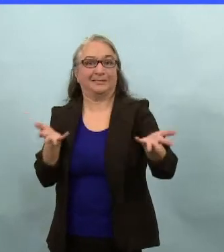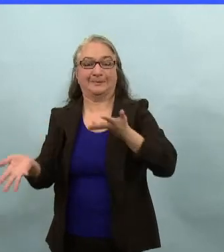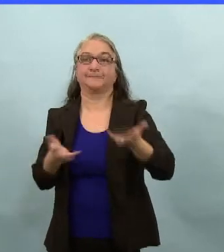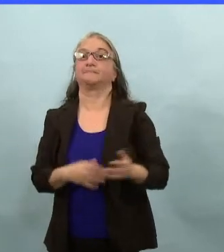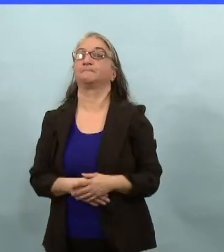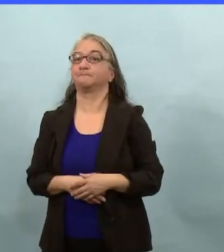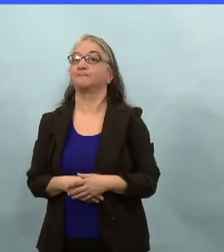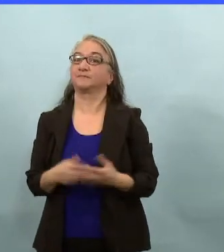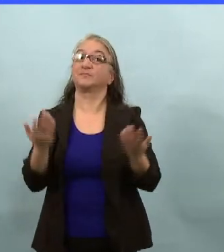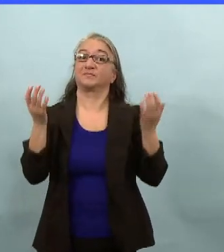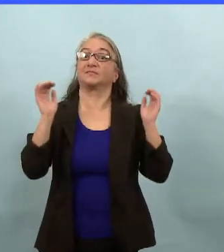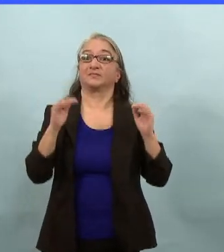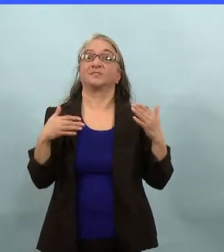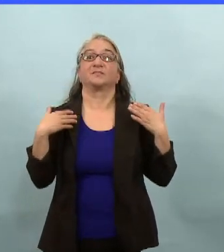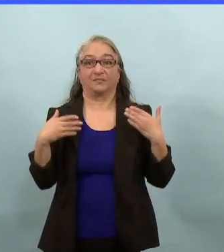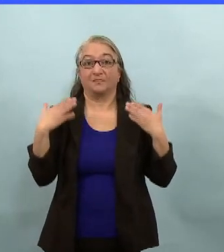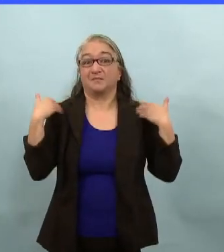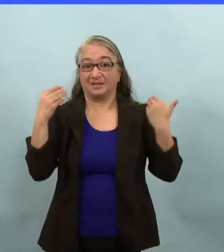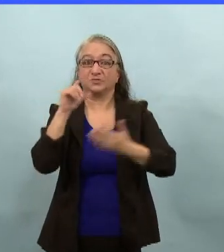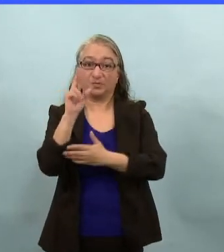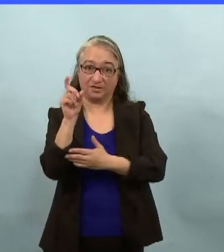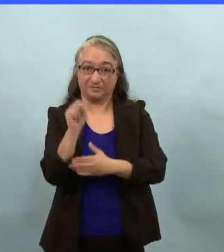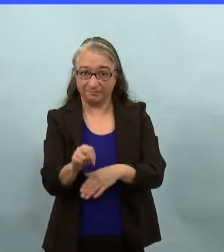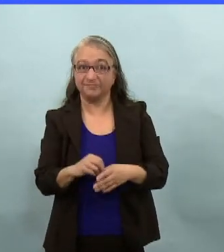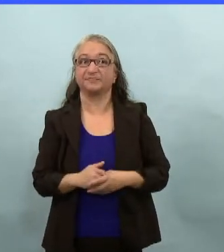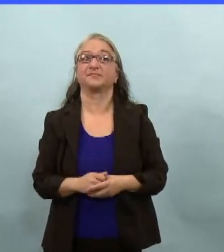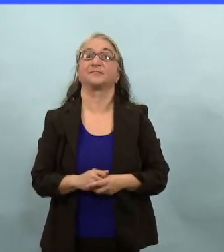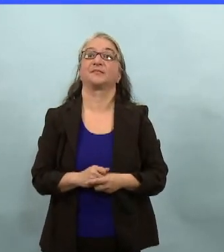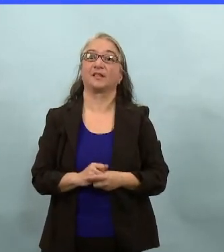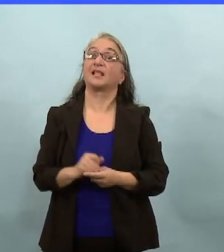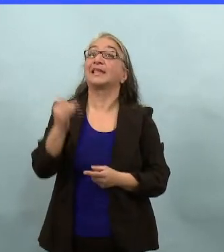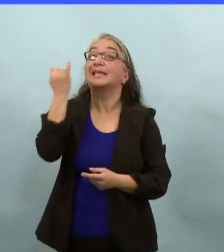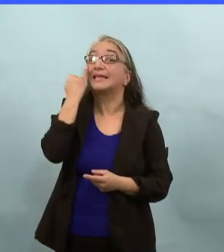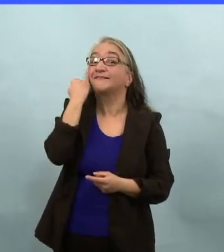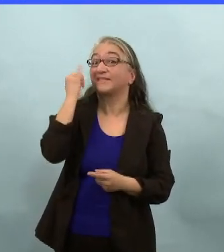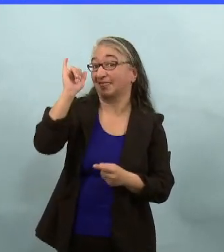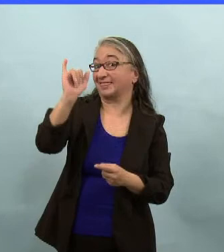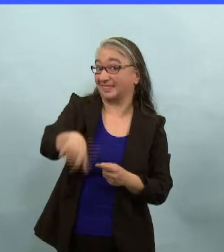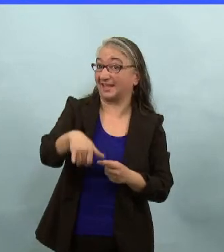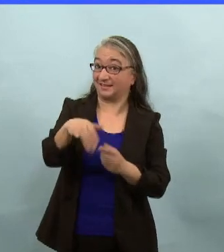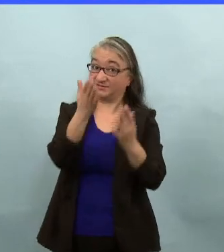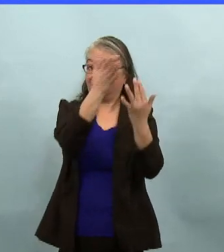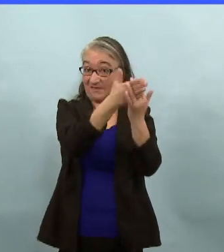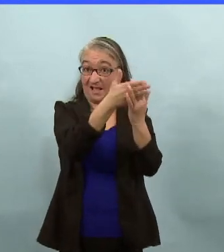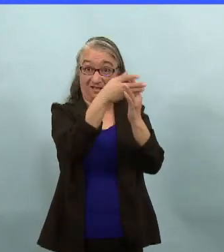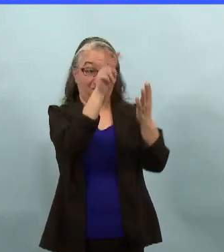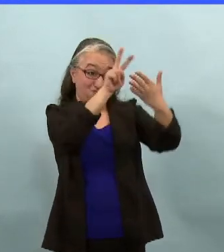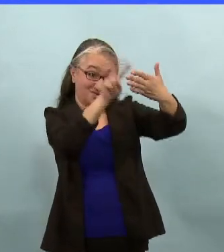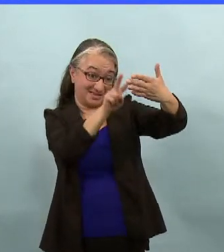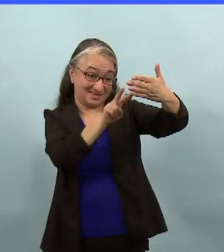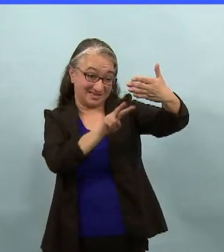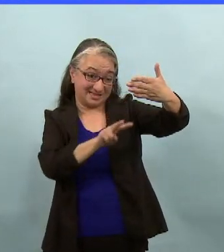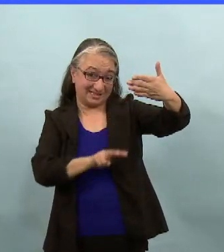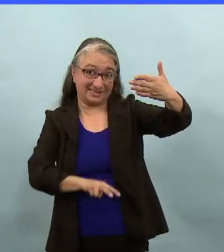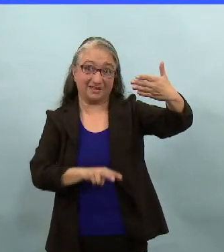out ice skating and slipped and fell and broke their elbow uh and now now they're in for surgery